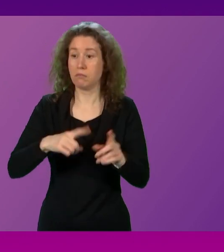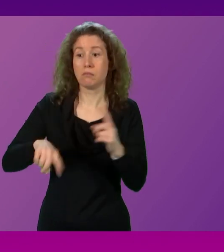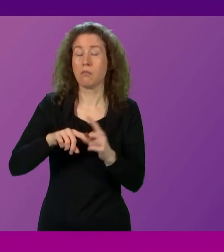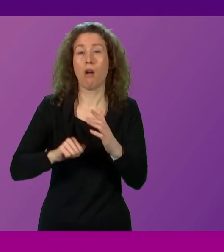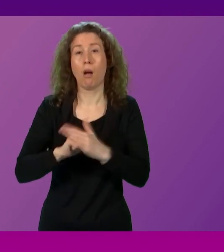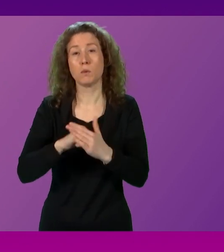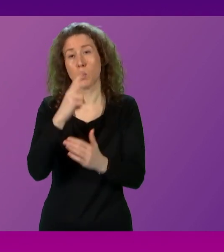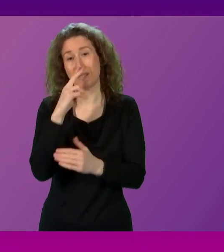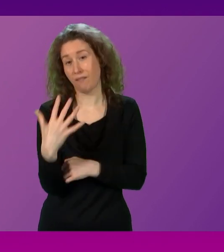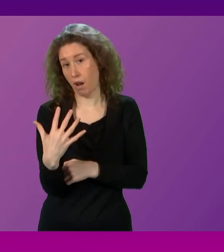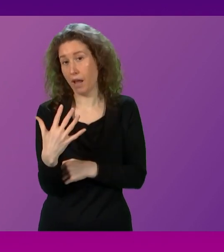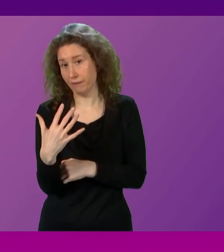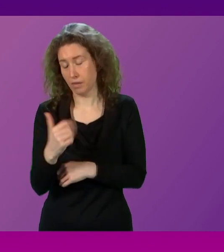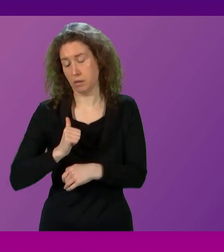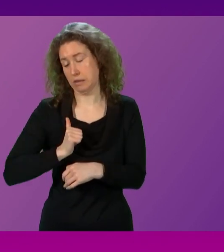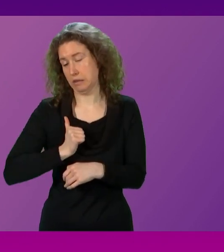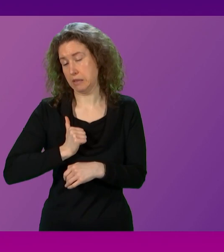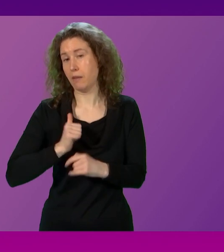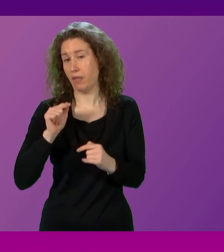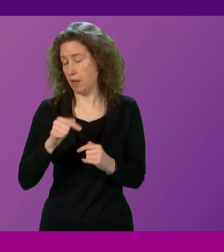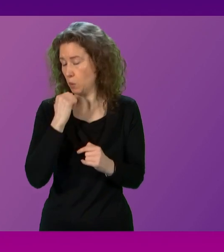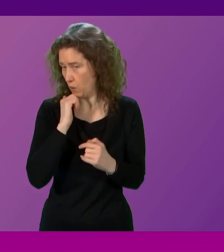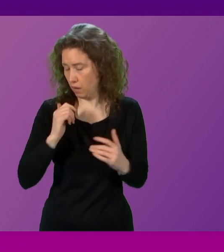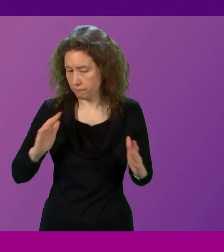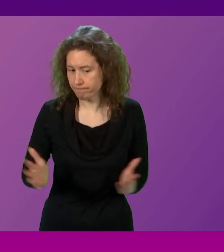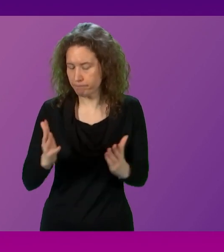25th birthday. We anticipate that that approach will further increase uptake.